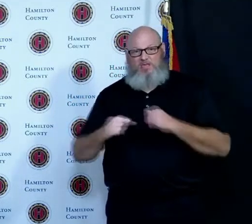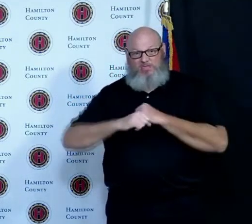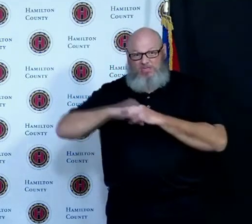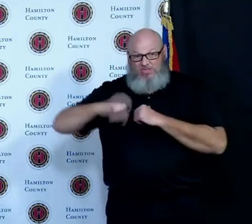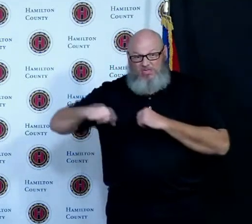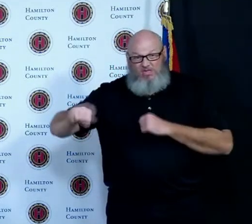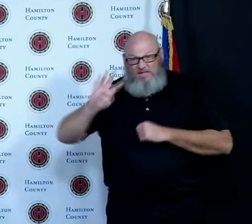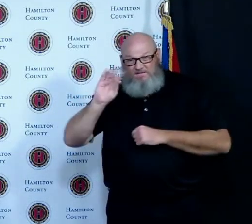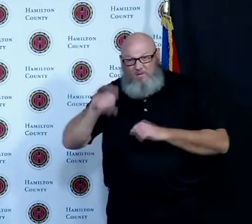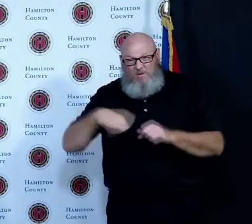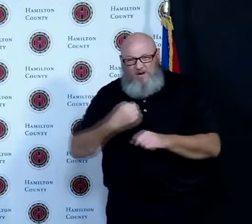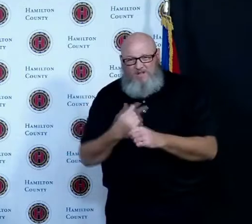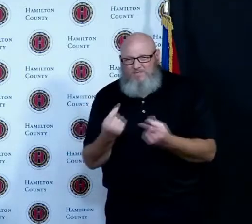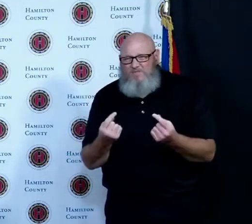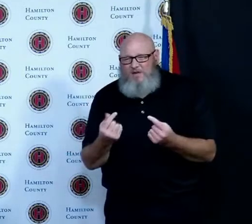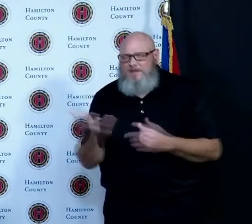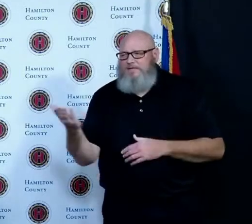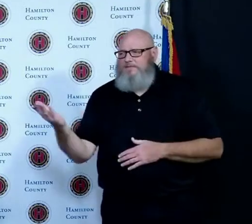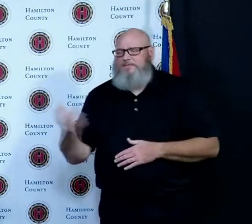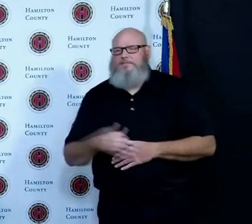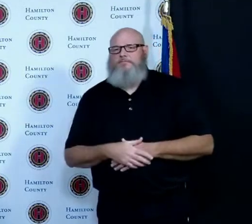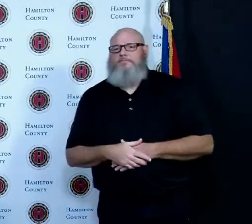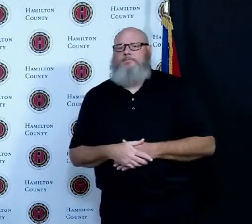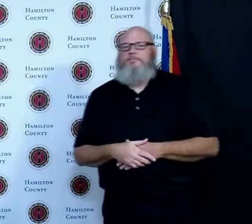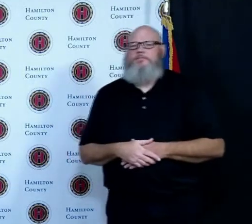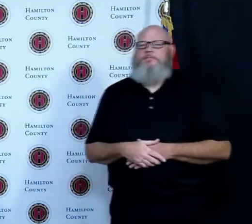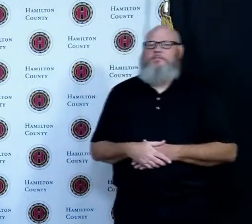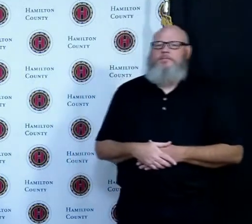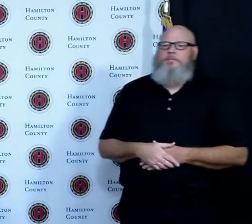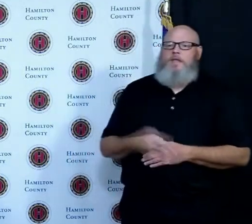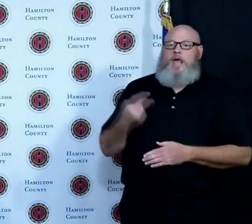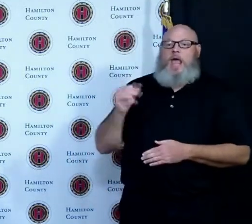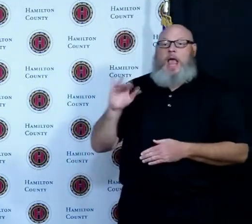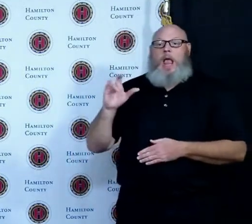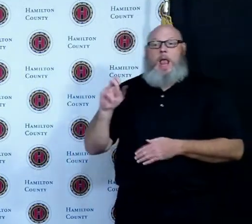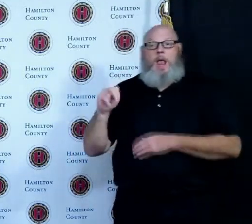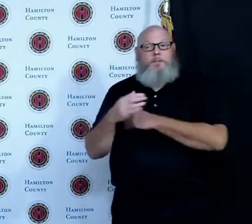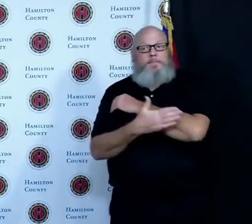County Public Health is just one small piece of the solution in Hamilton County we just heard